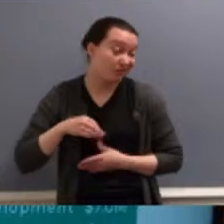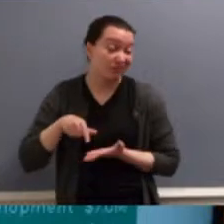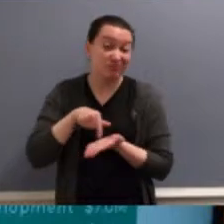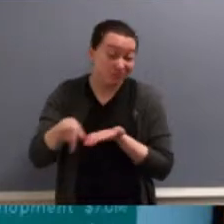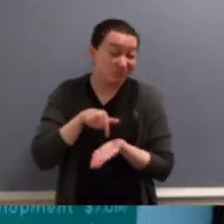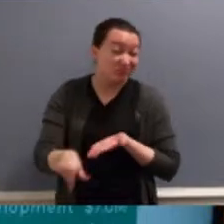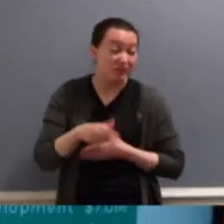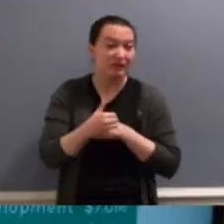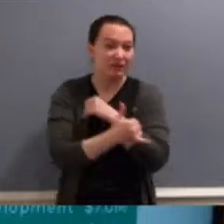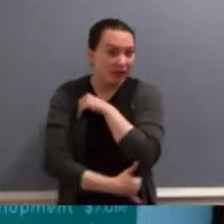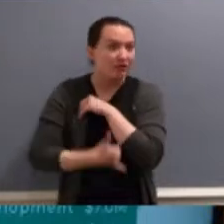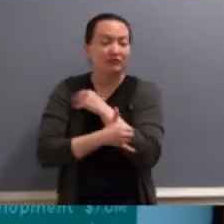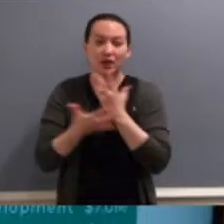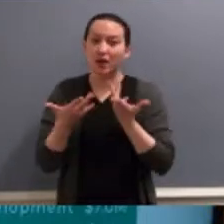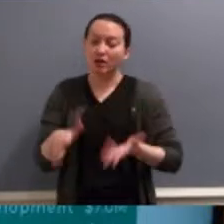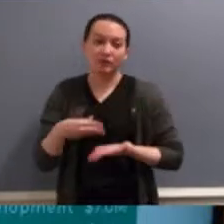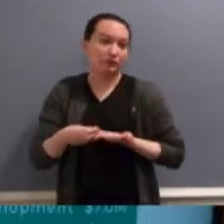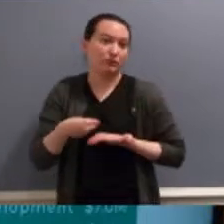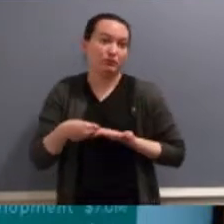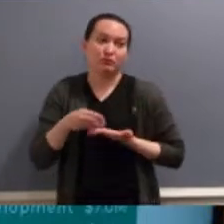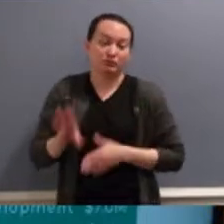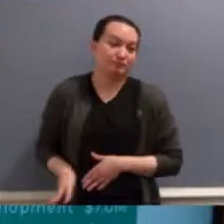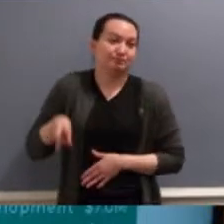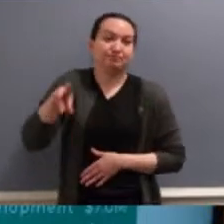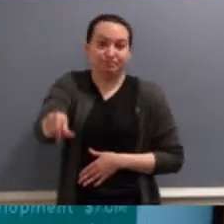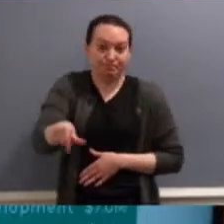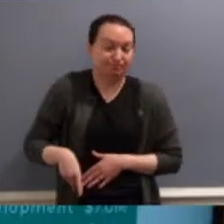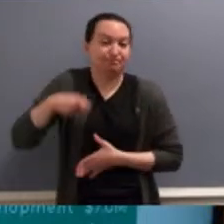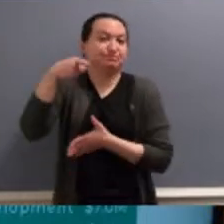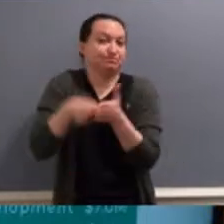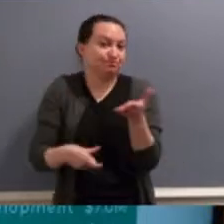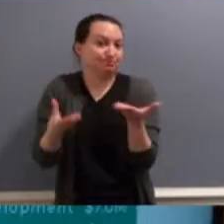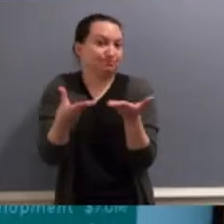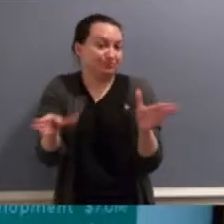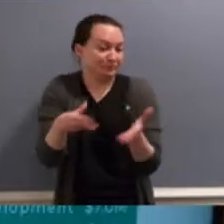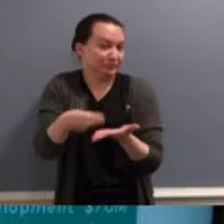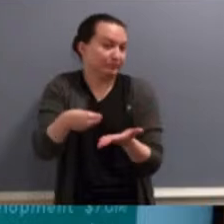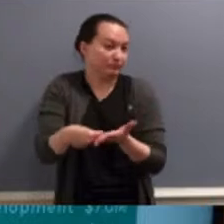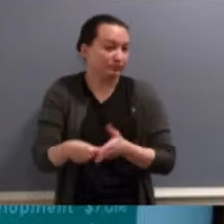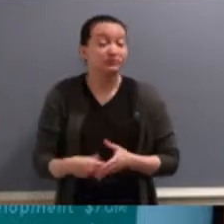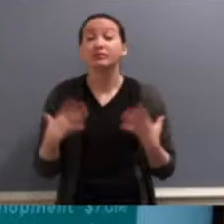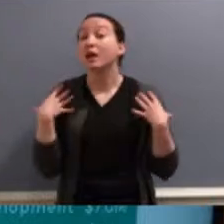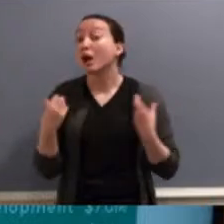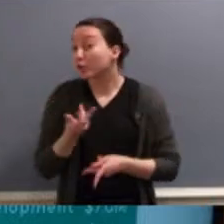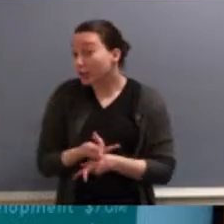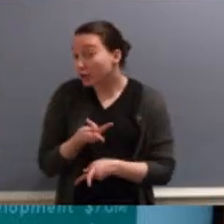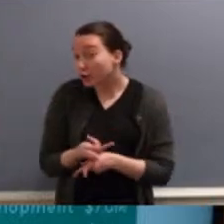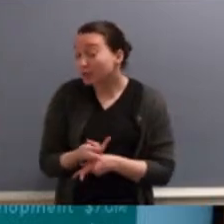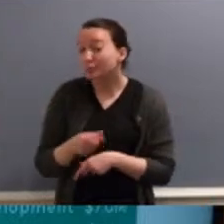county make up a large percentage of the cost in our general fund health care costs in 2022